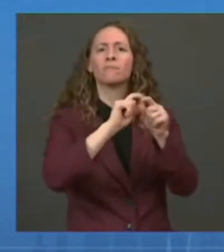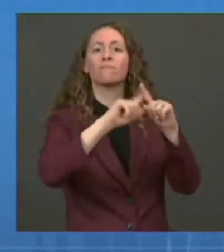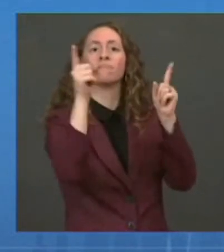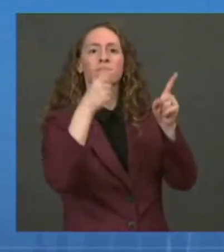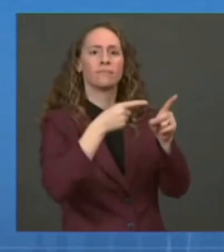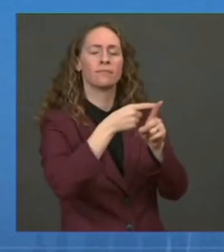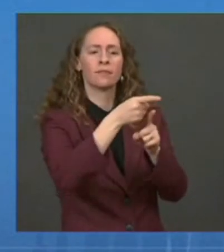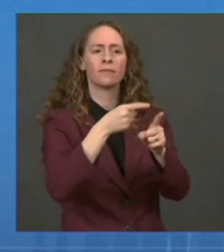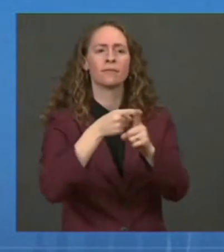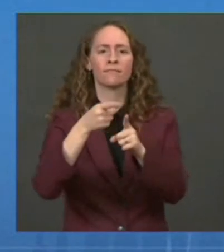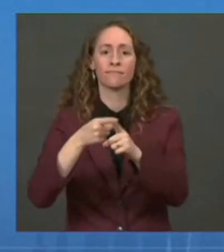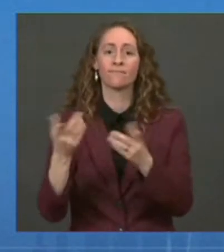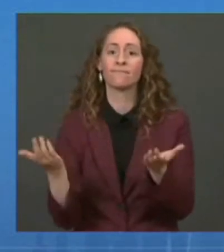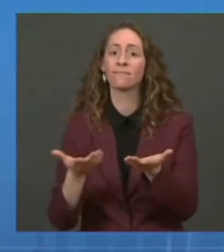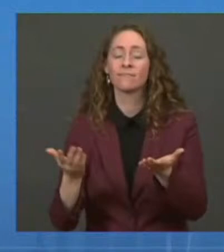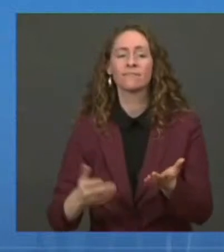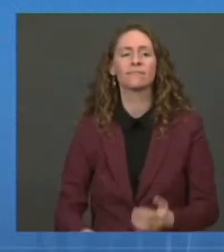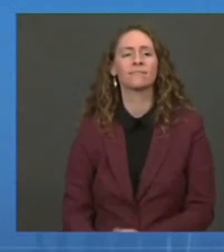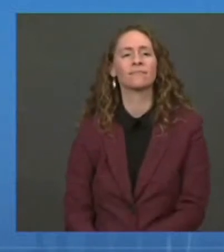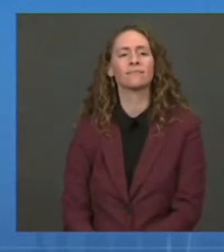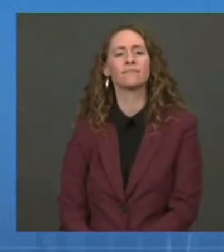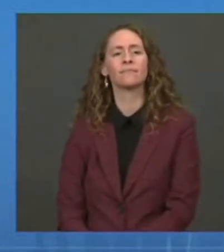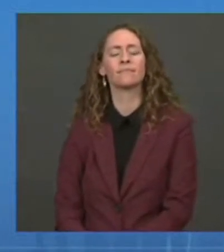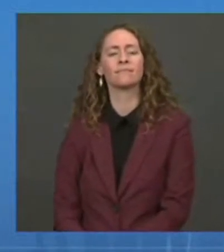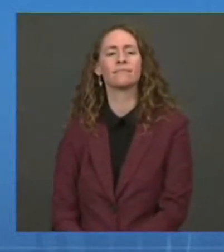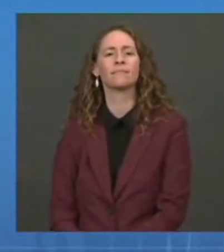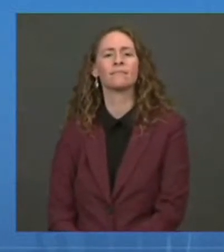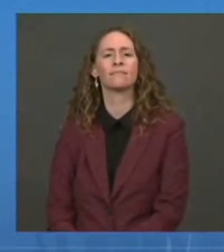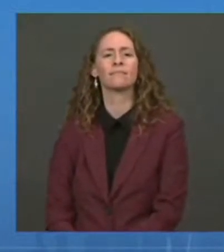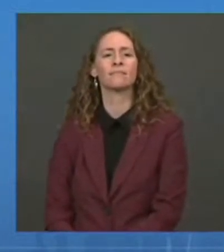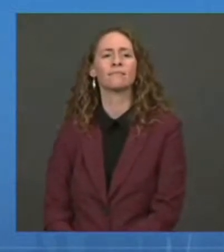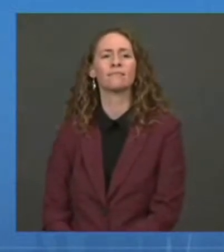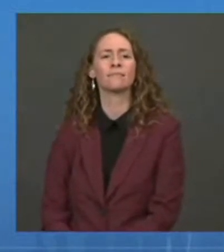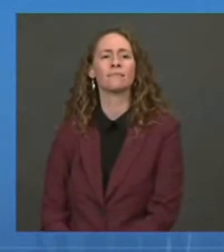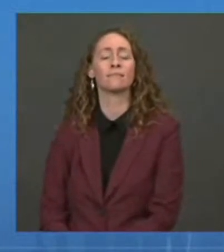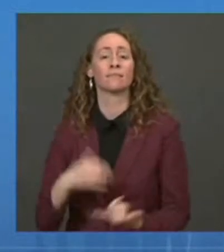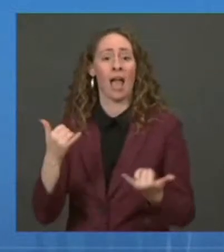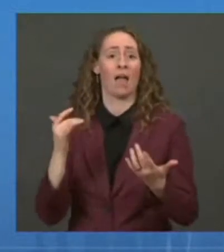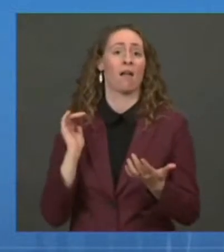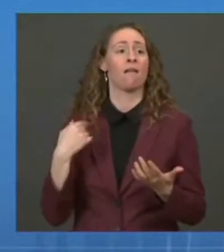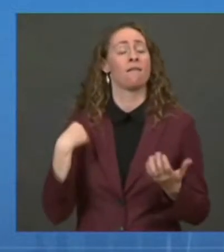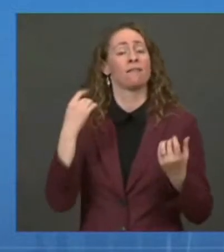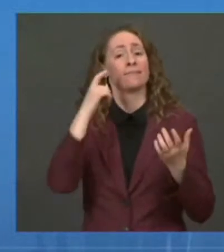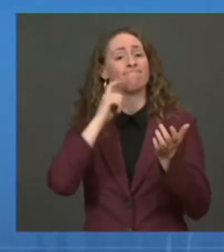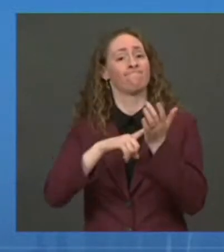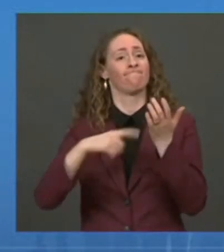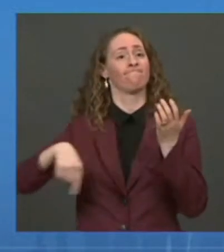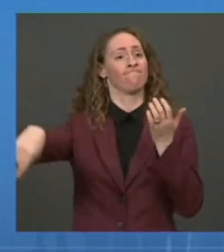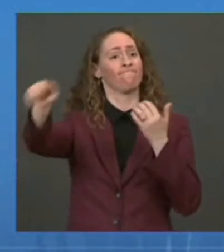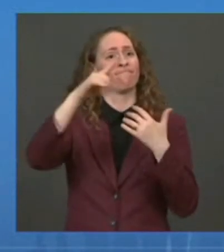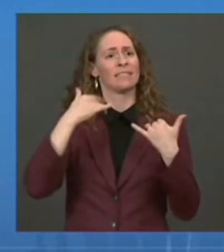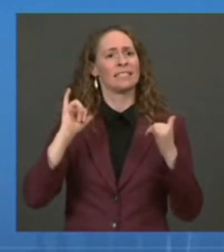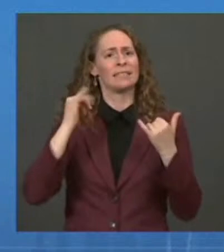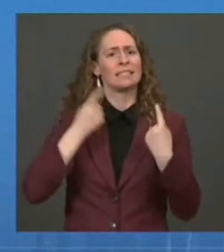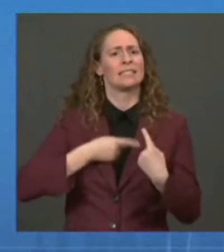IN FACT THE VARIANT THAT WEARE